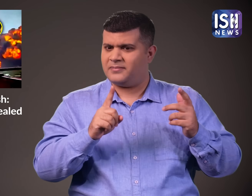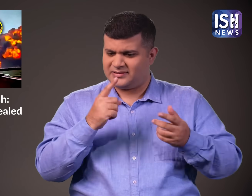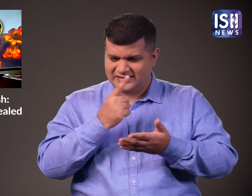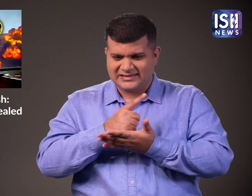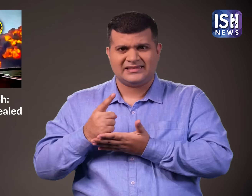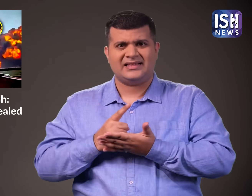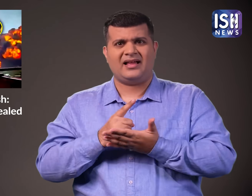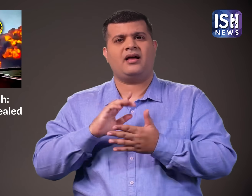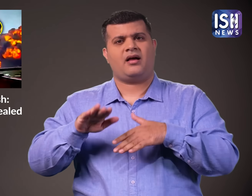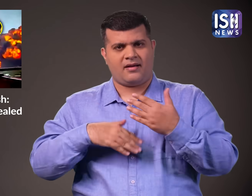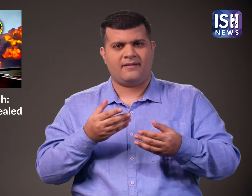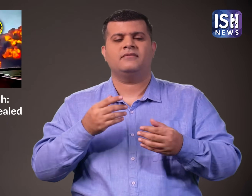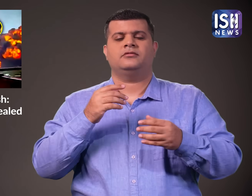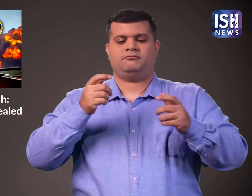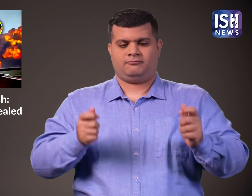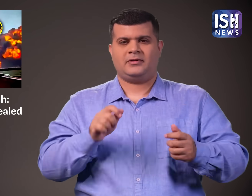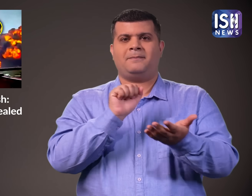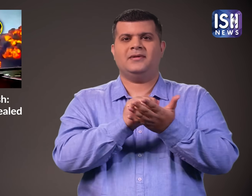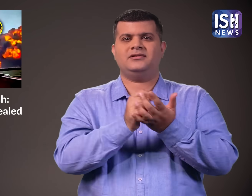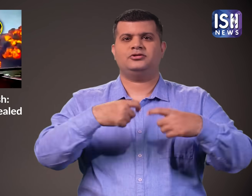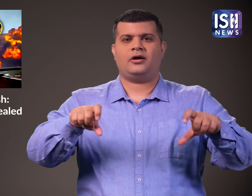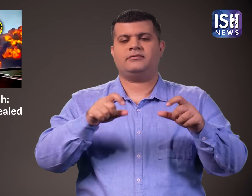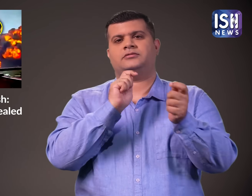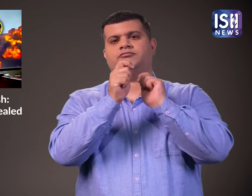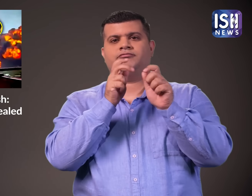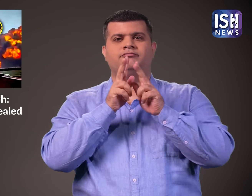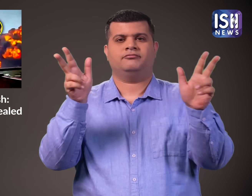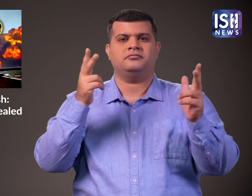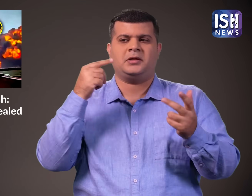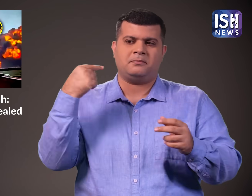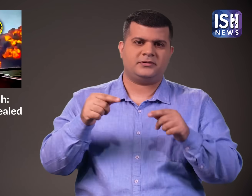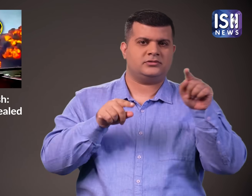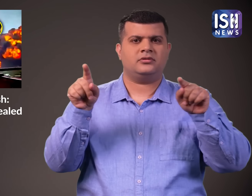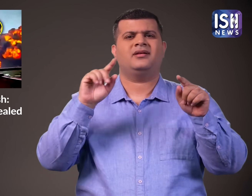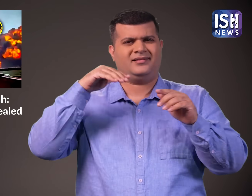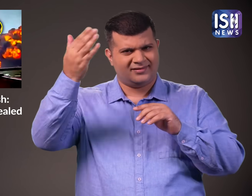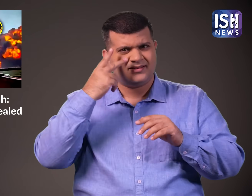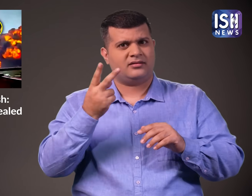Normally, a report must be signed first. Then, details shared at a press briefing.